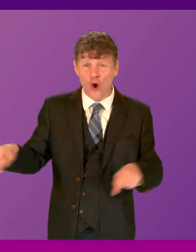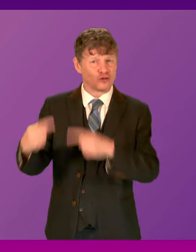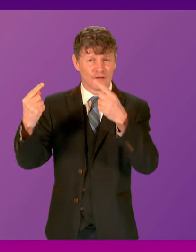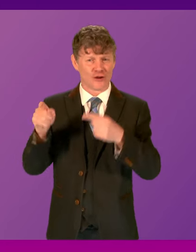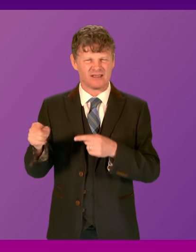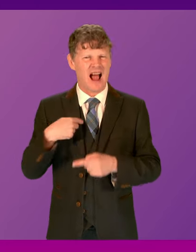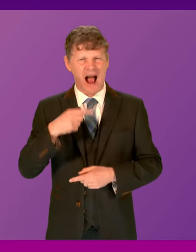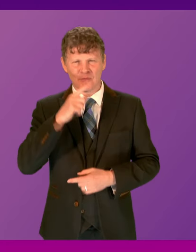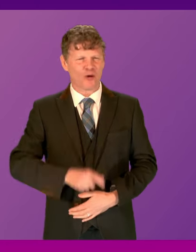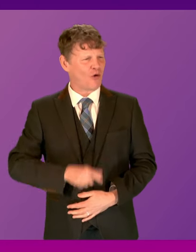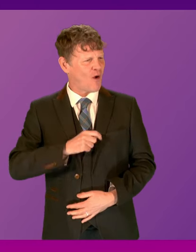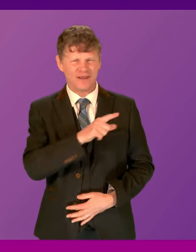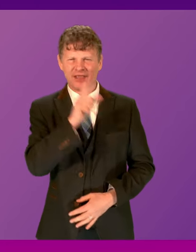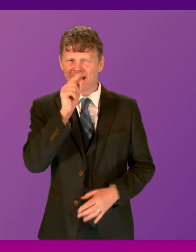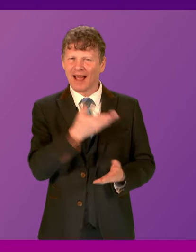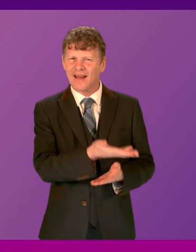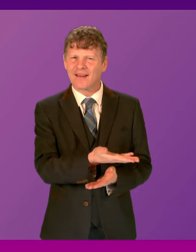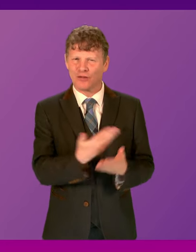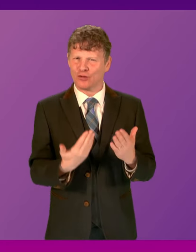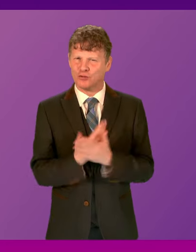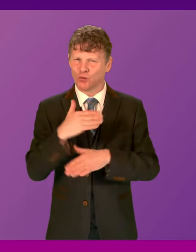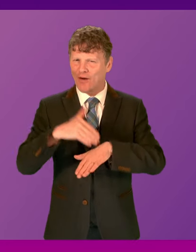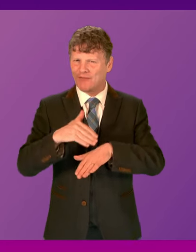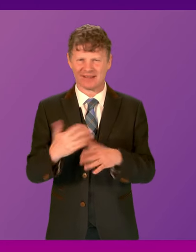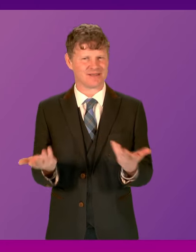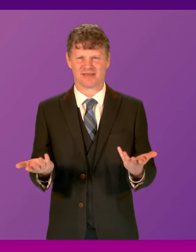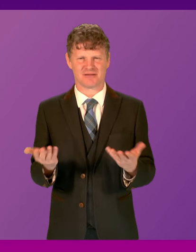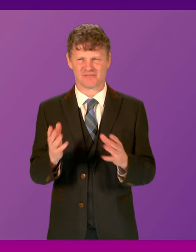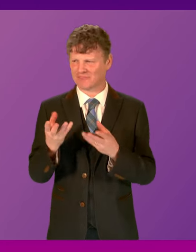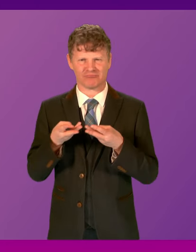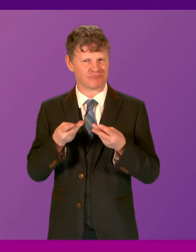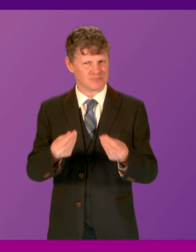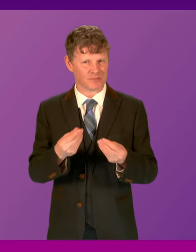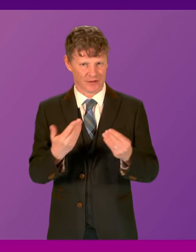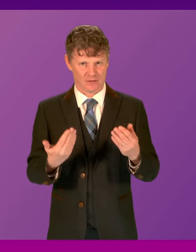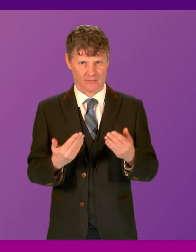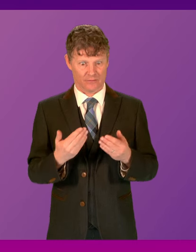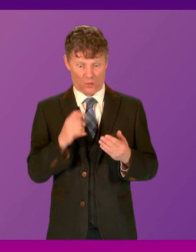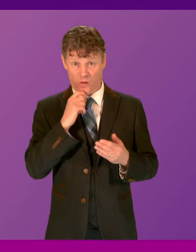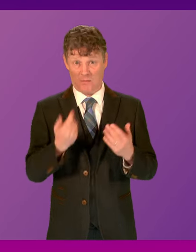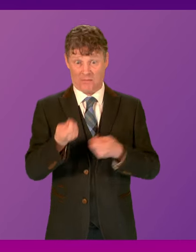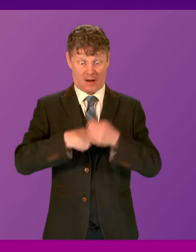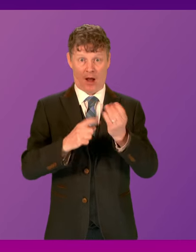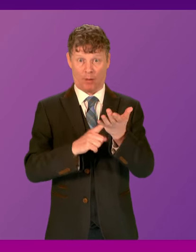will be able to do so for the new offences that are being brought into law in a matter of weeks.